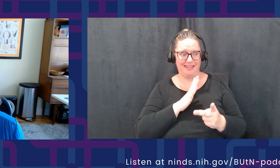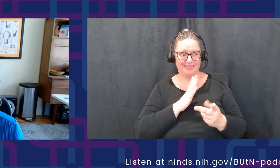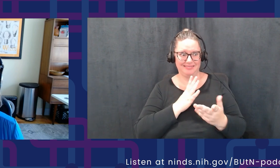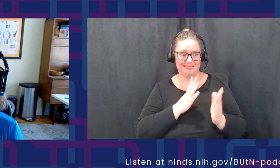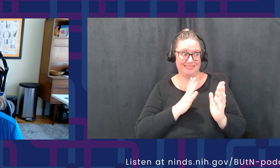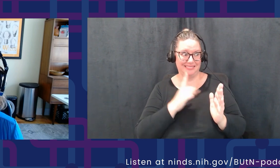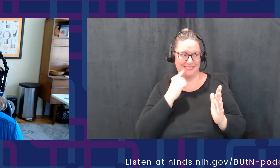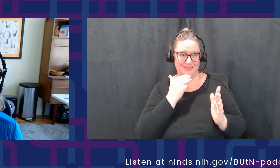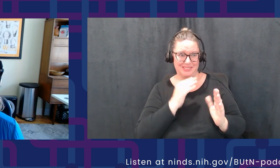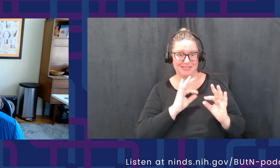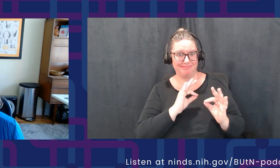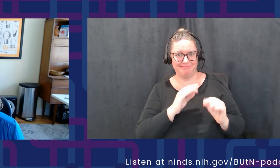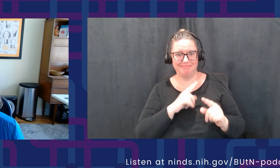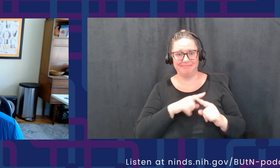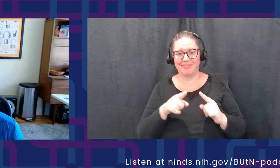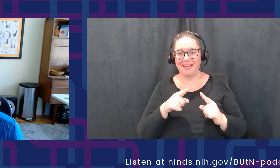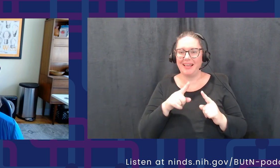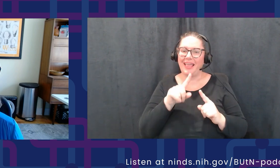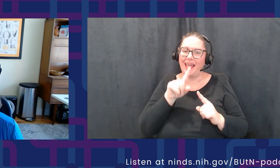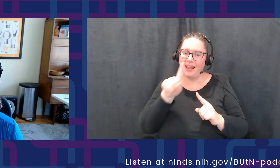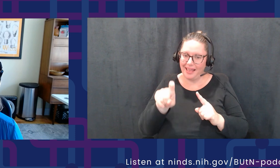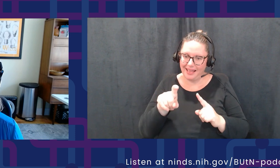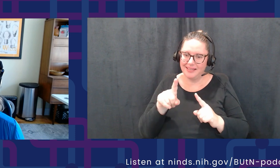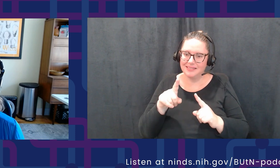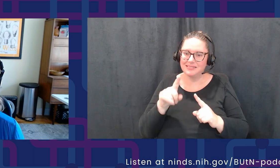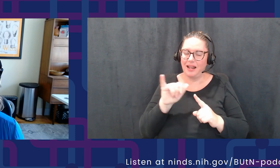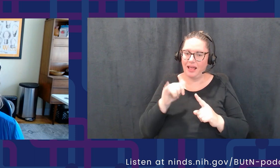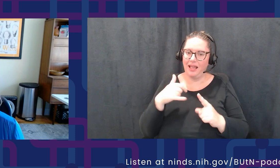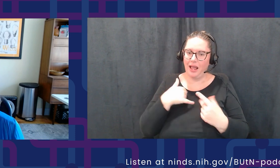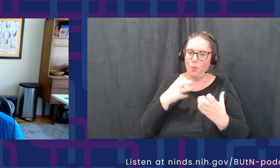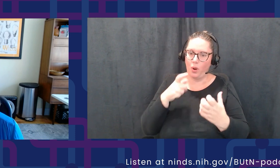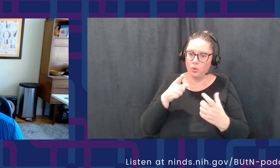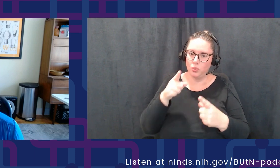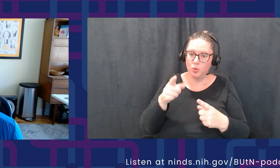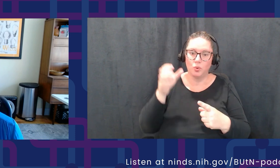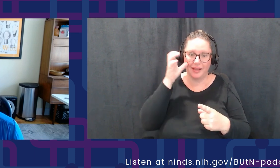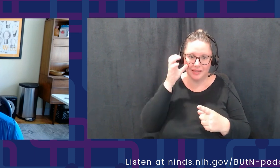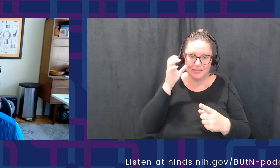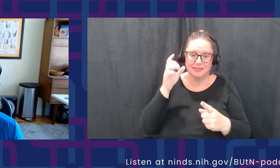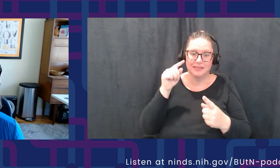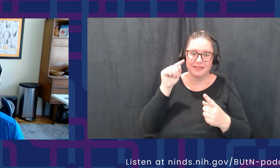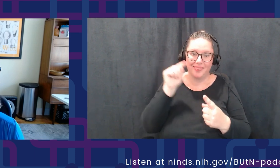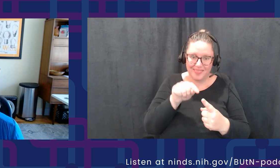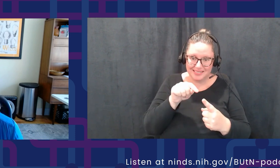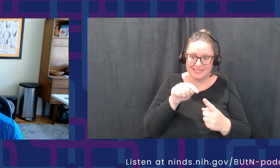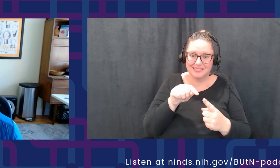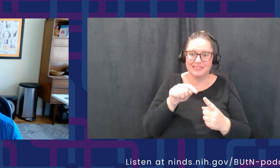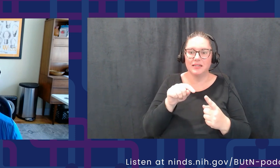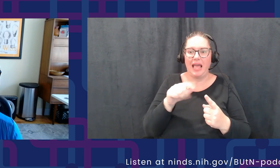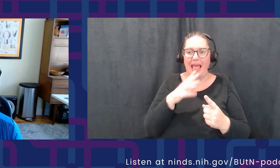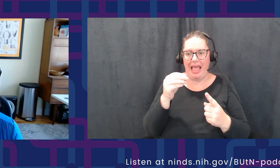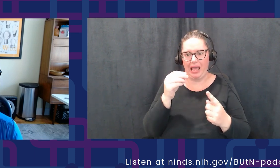Like, "sounds good!" But you can ask people, like, "I want you to listen to this in an antagonistic manner.